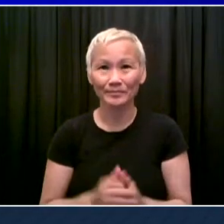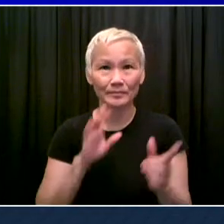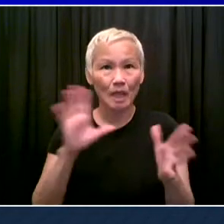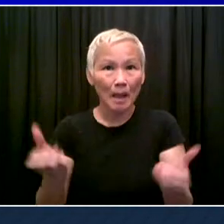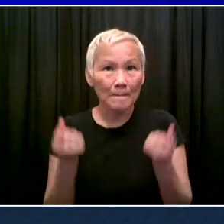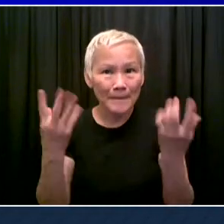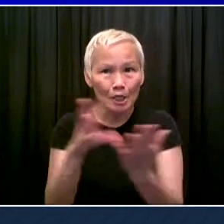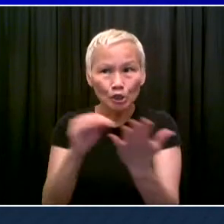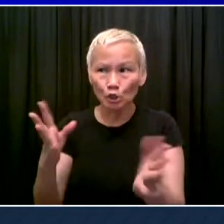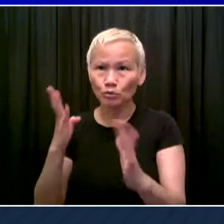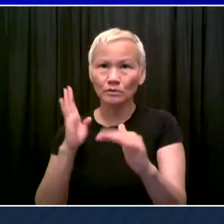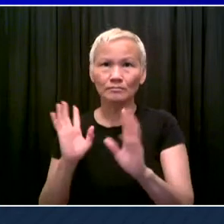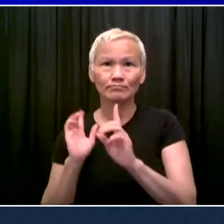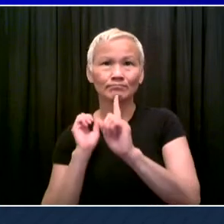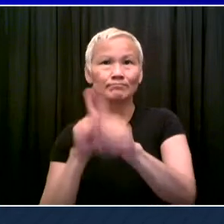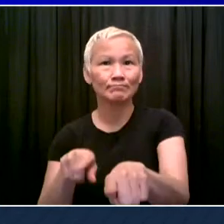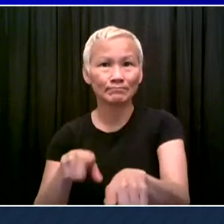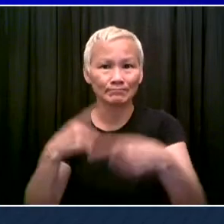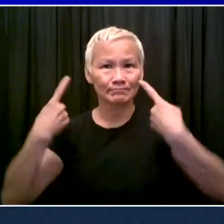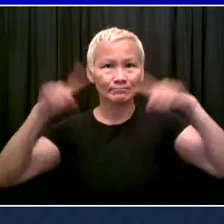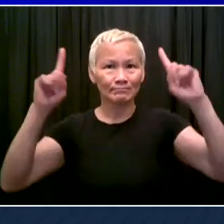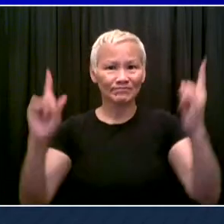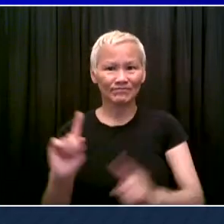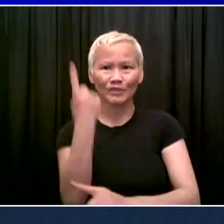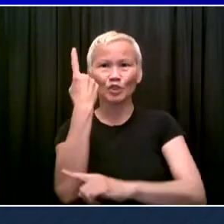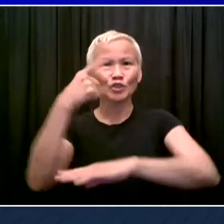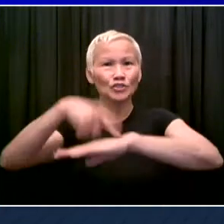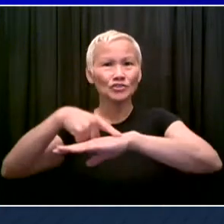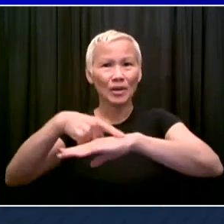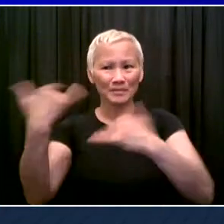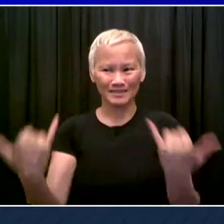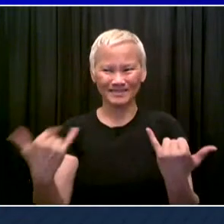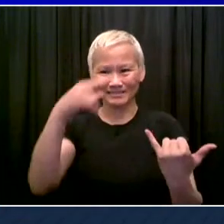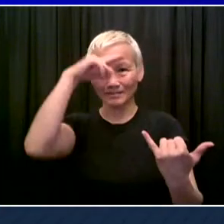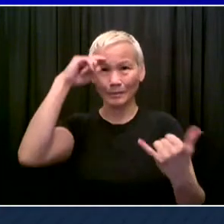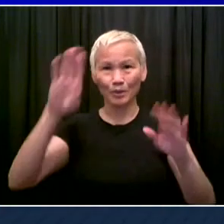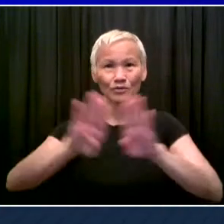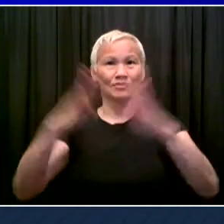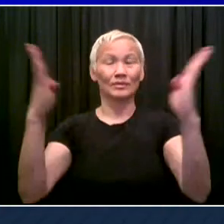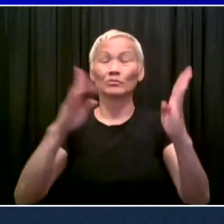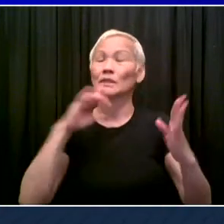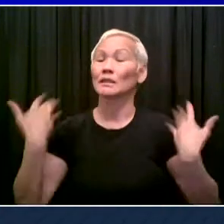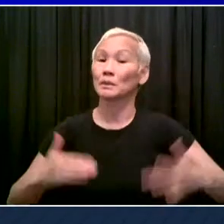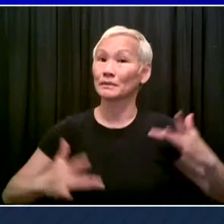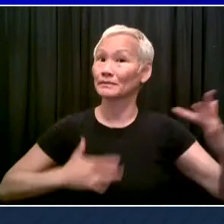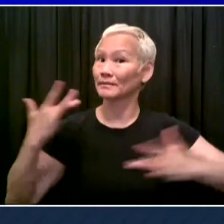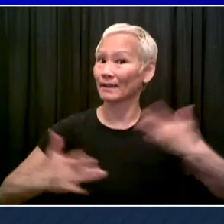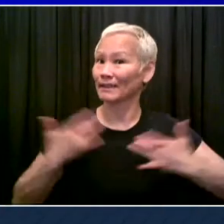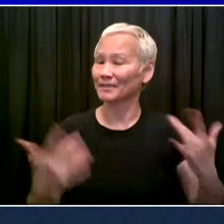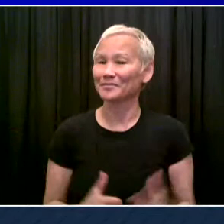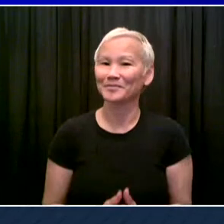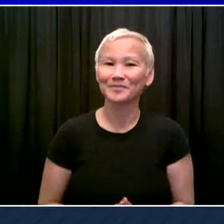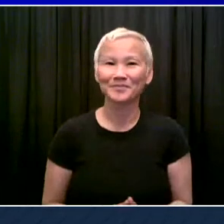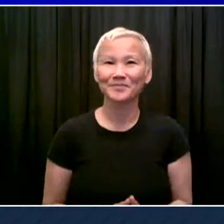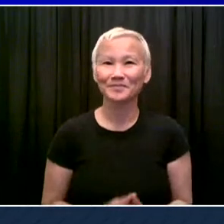TOGETHER WITH THEIR FRIENDS AND THEIR TEACHERS FOR A SUMMER OF LEARNING AND CULTURE AND RECREATION. A LOT OF KIDS COMING BACK FOR THE FIRST TIME